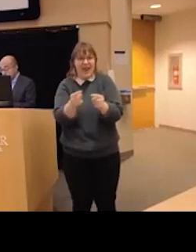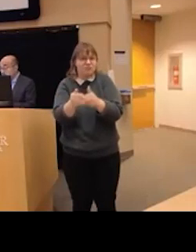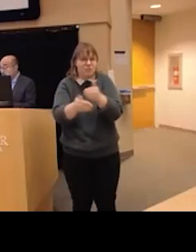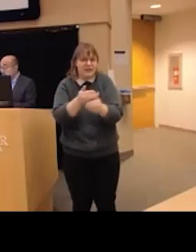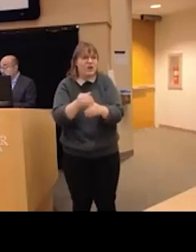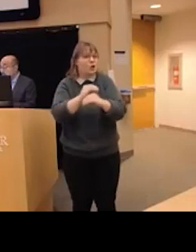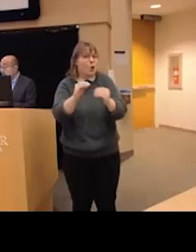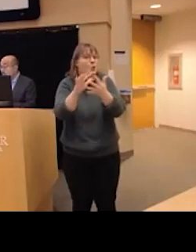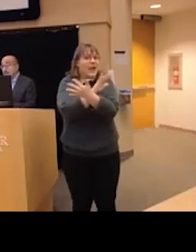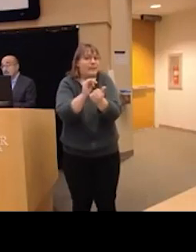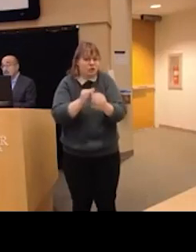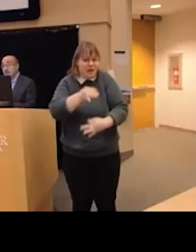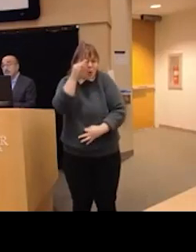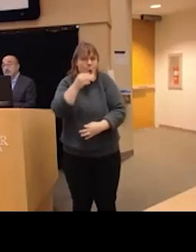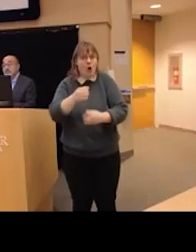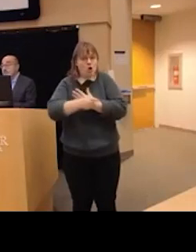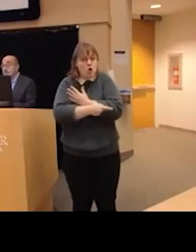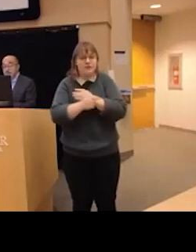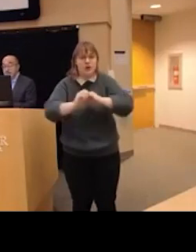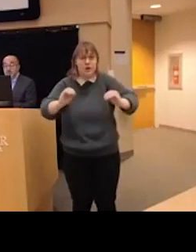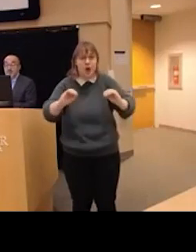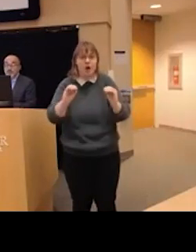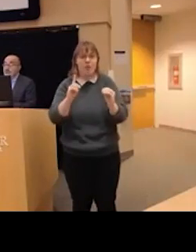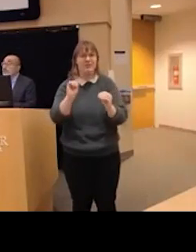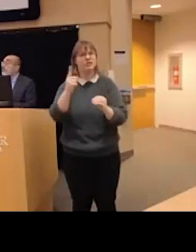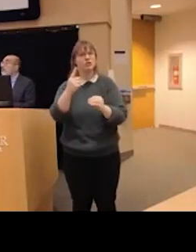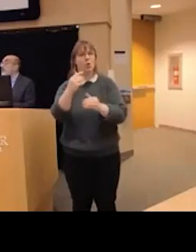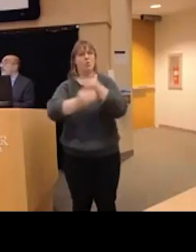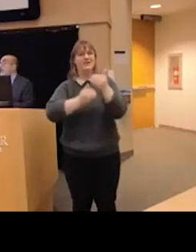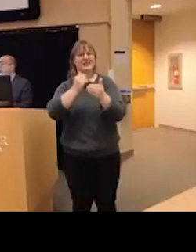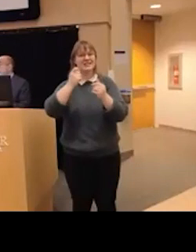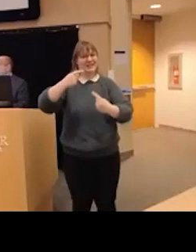perip spond Corder or brain but they don't process the signals properly so think about fibromyalgia